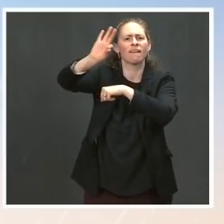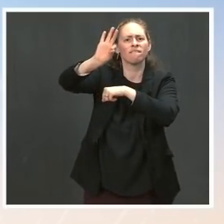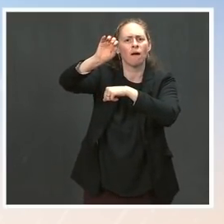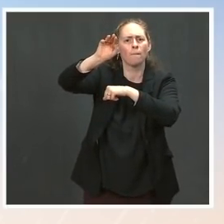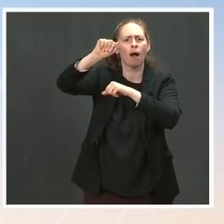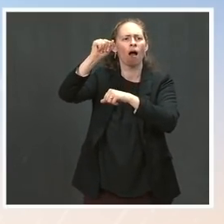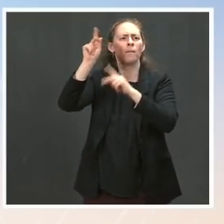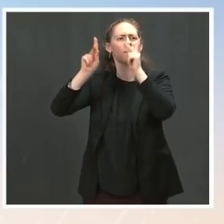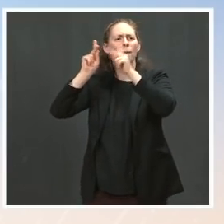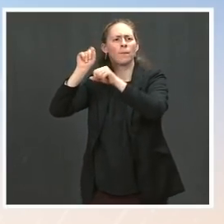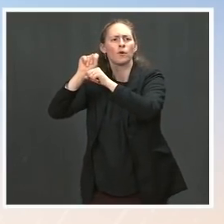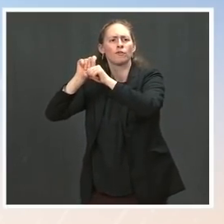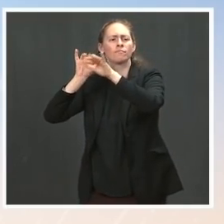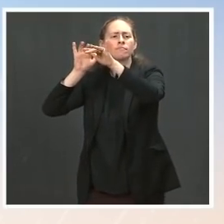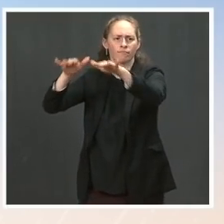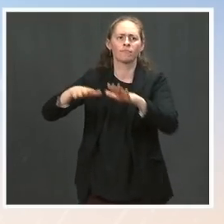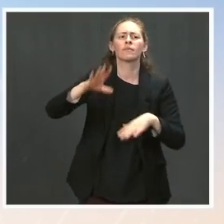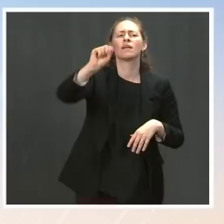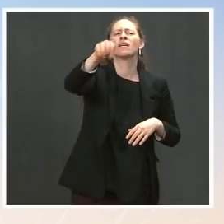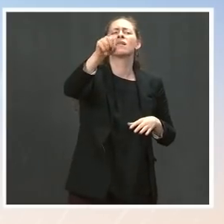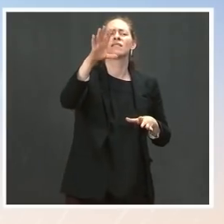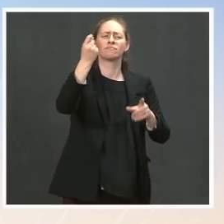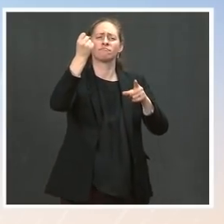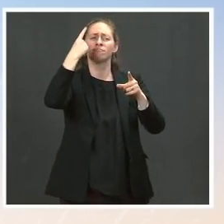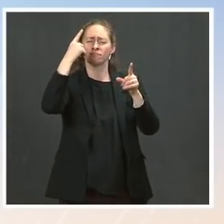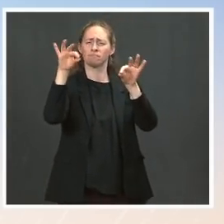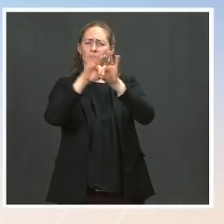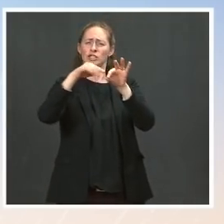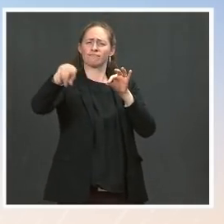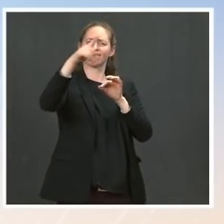to understand how we've approached vaccine distribution from the beginning.